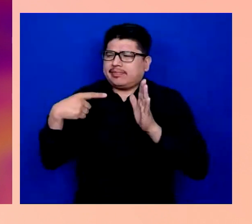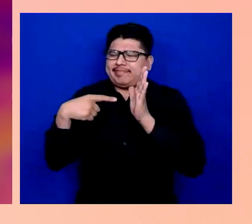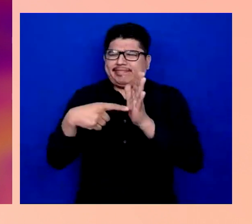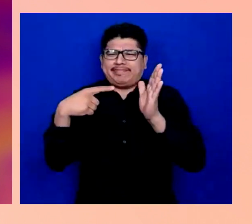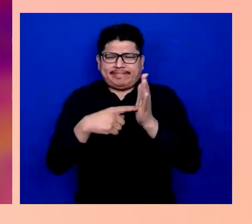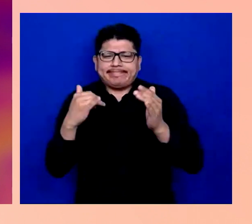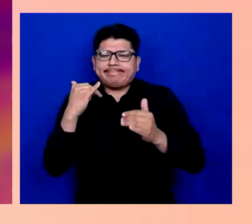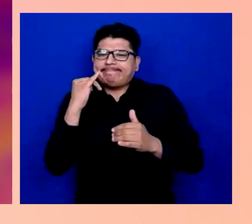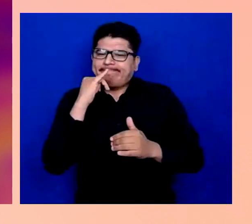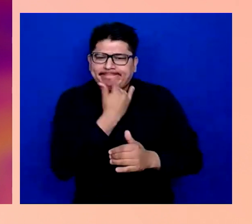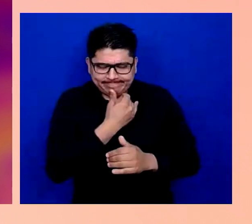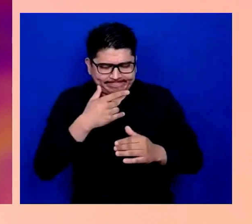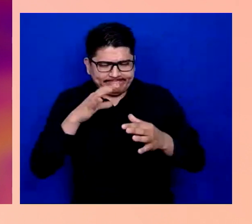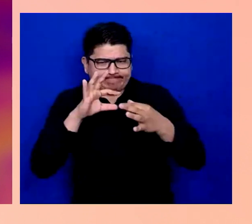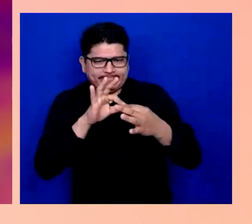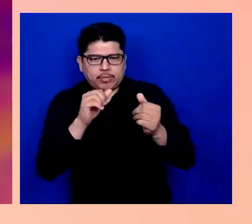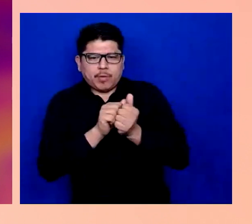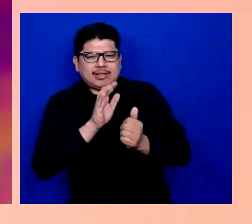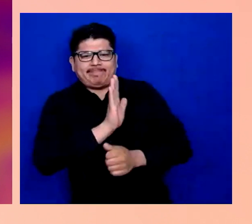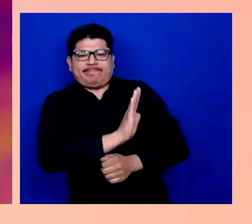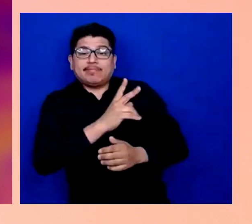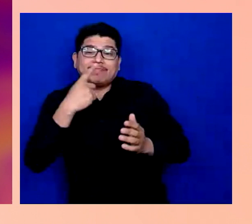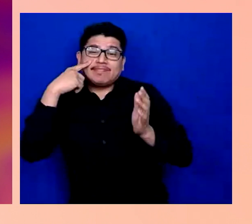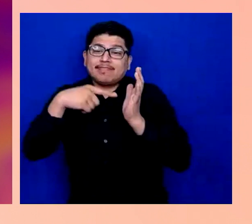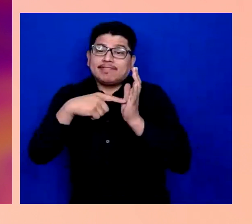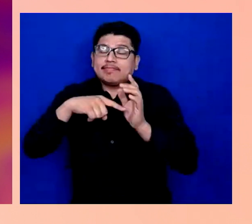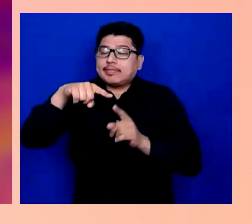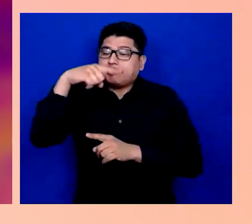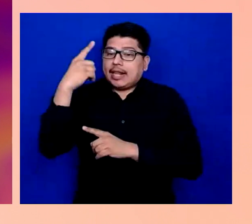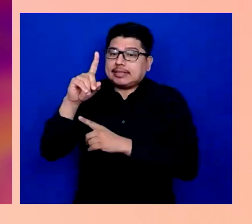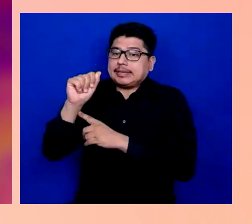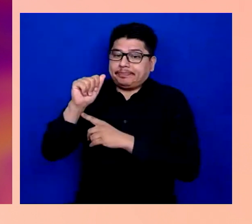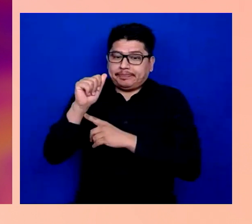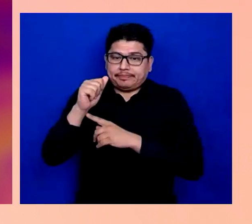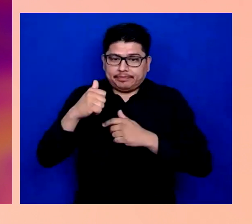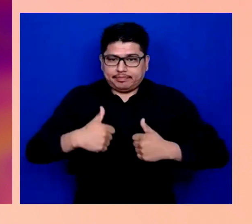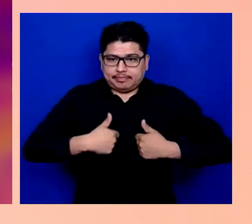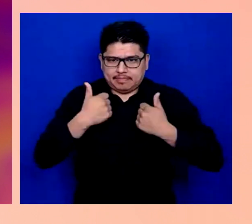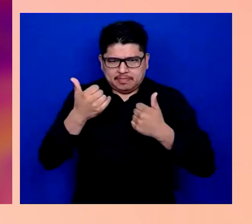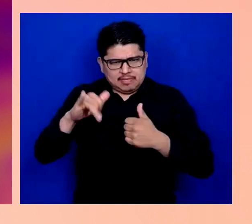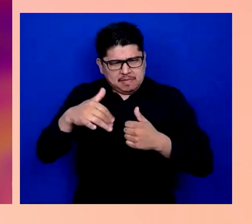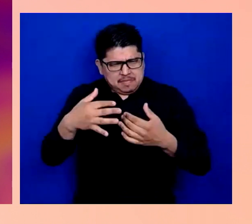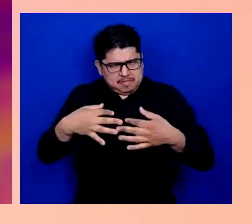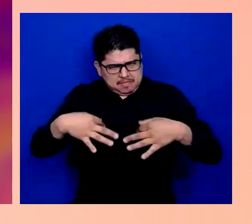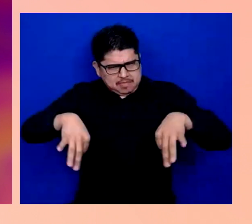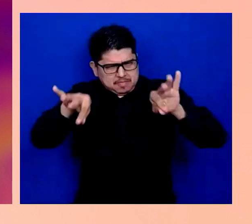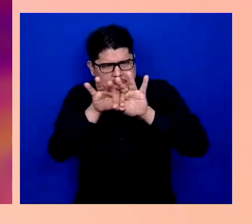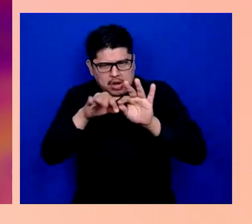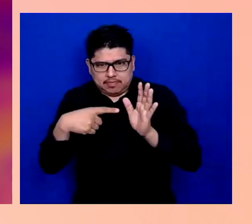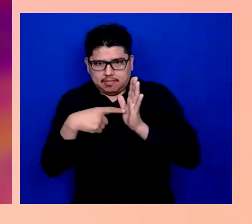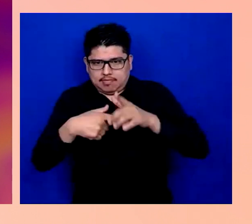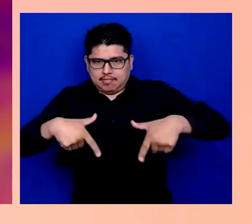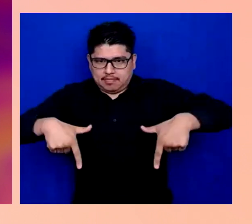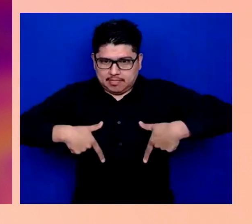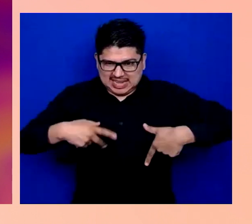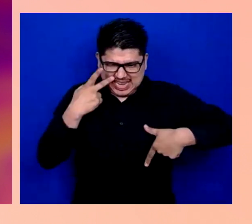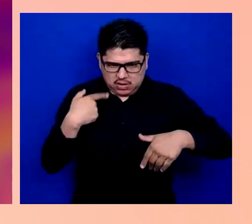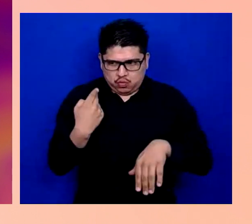the Black Disabled Lives Matter symbol, which I'm wearing right now, and a Black Autistic Joy advocacy zine called Knox Roxs.